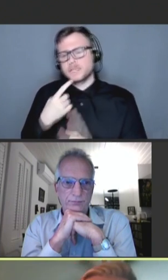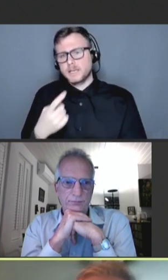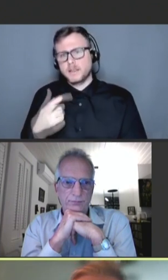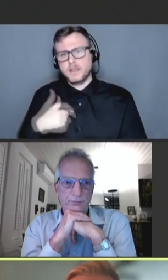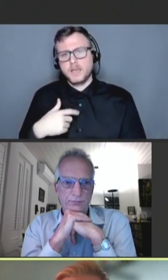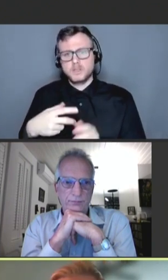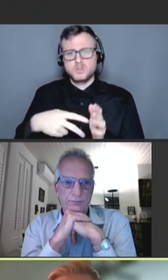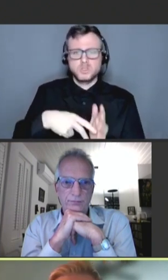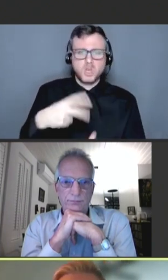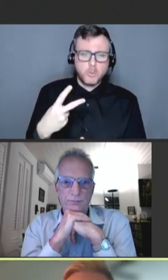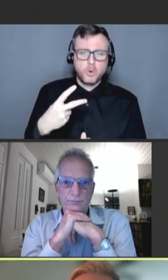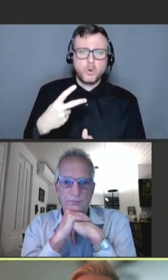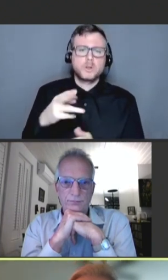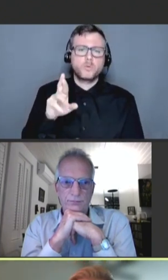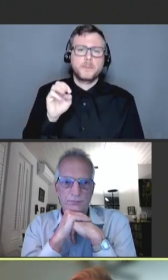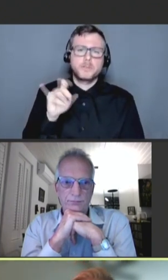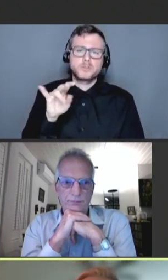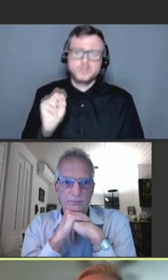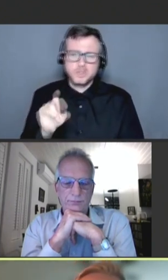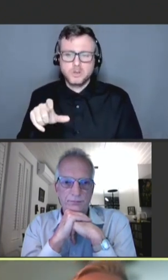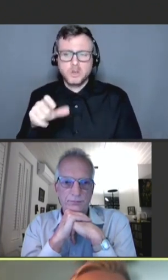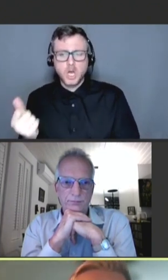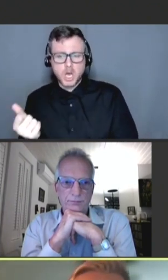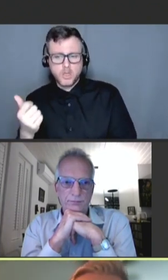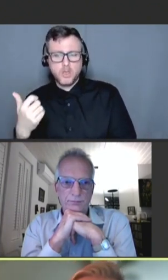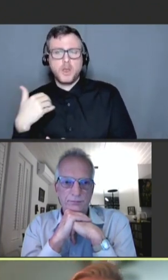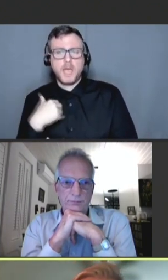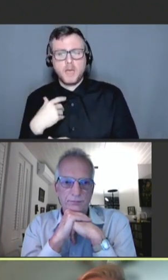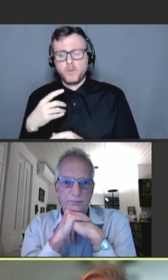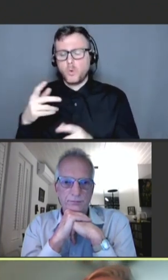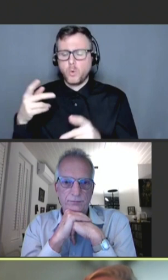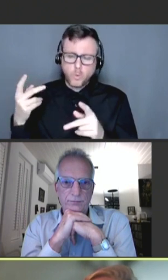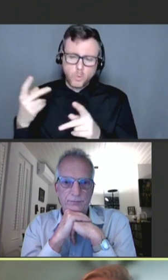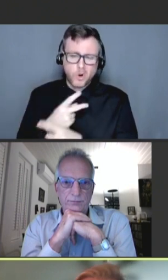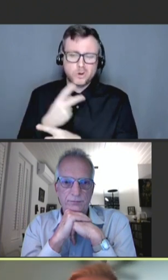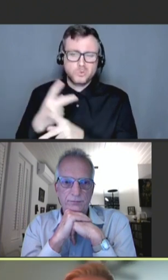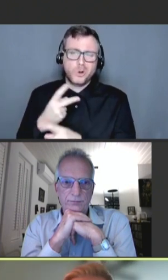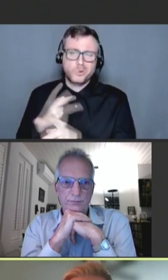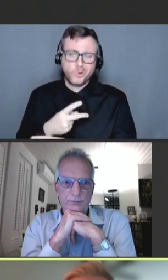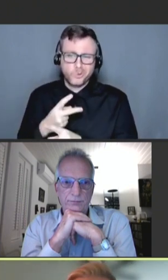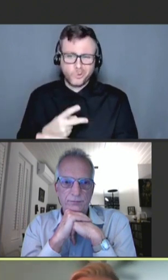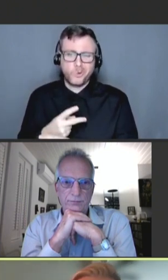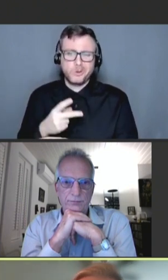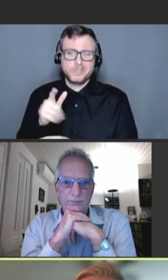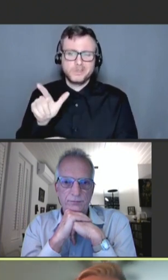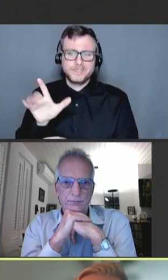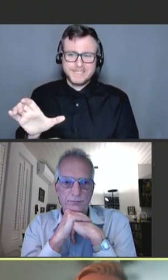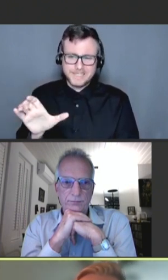study noted that participants who experienced the worsening of their Long-COVID after vaccination